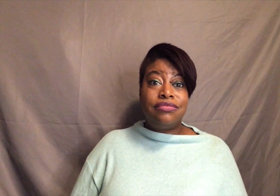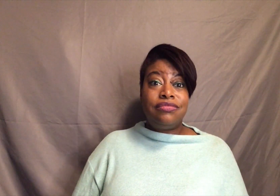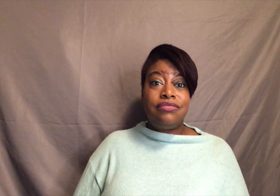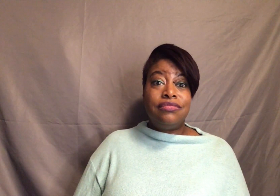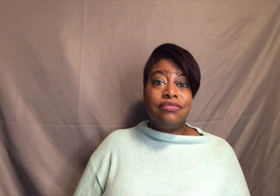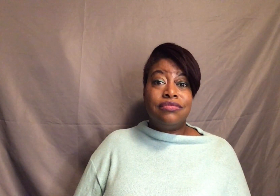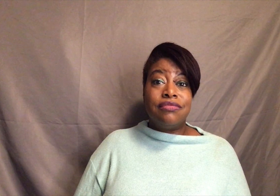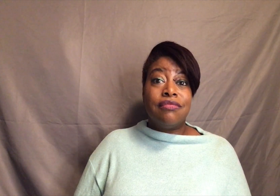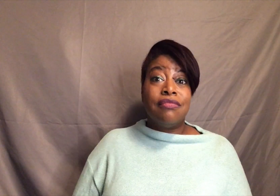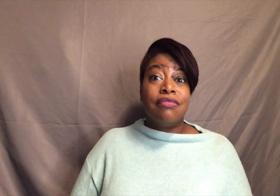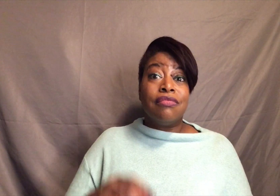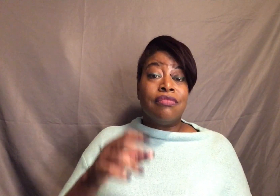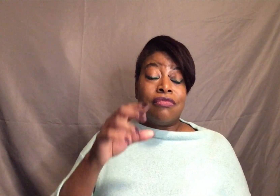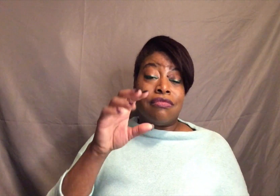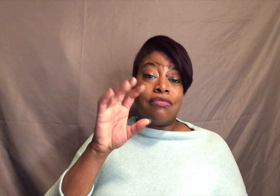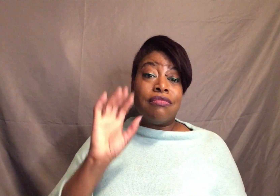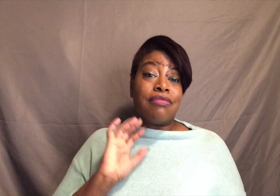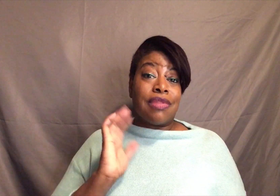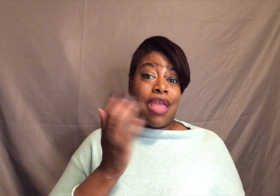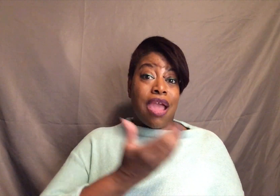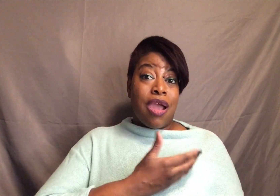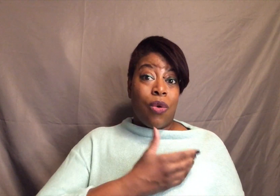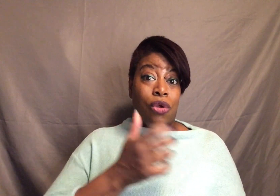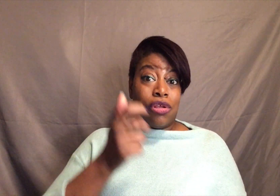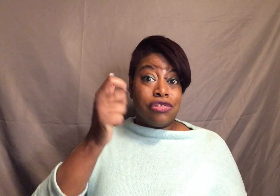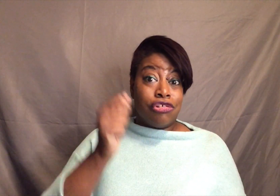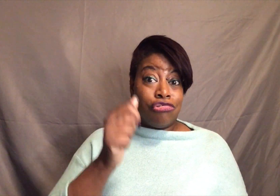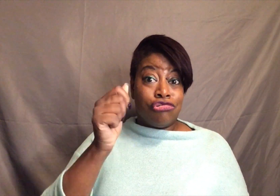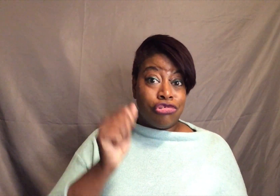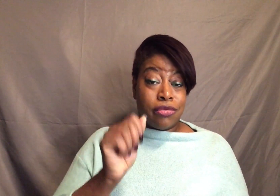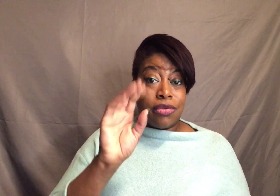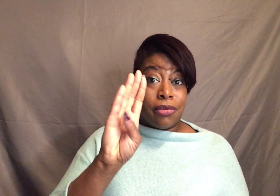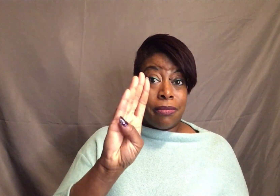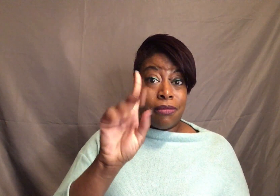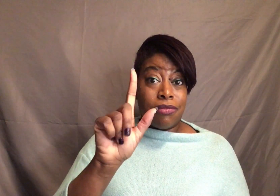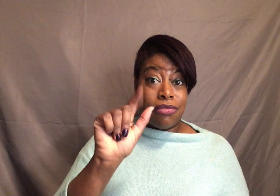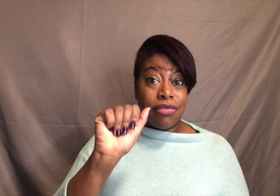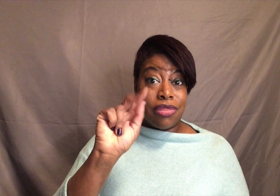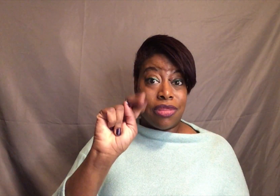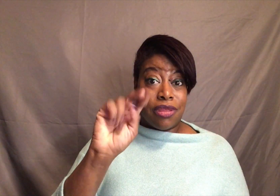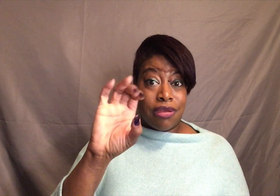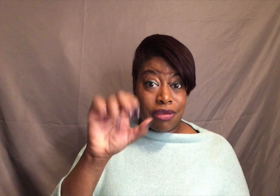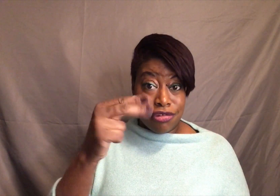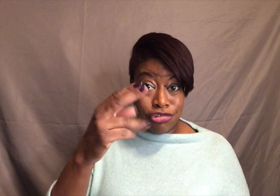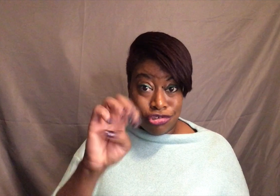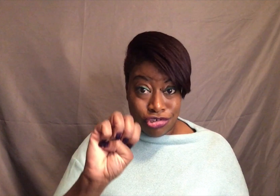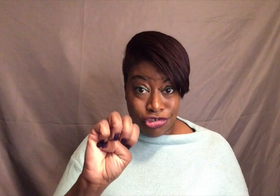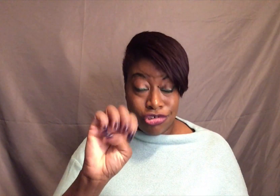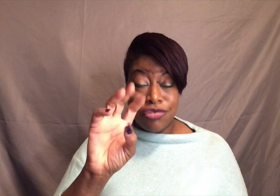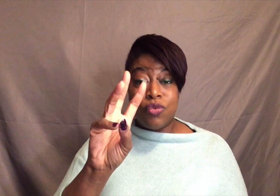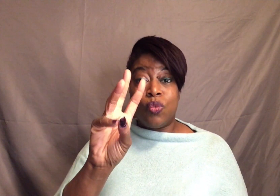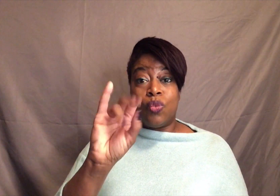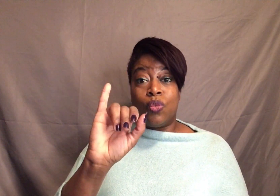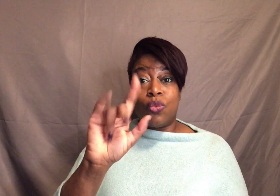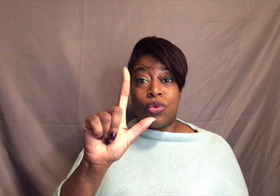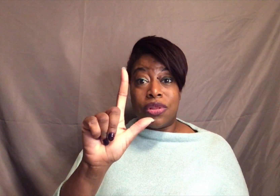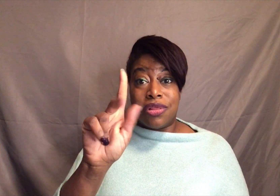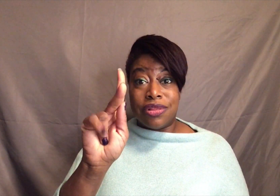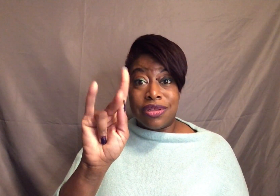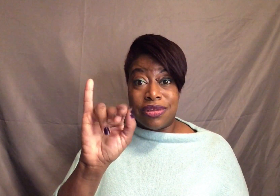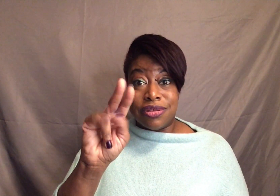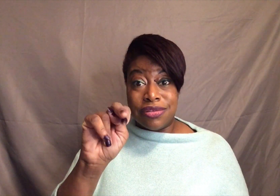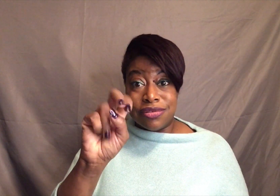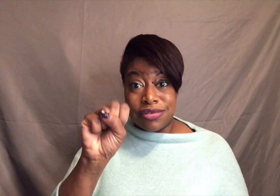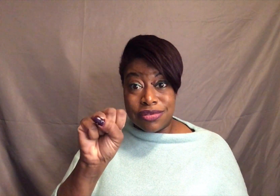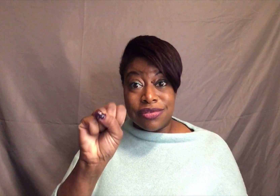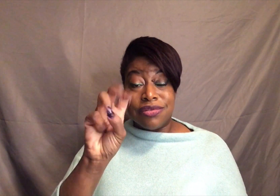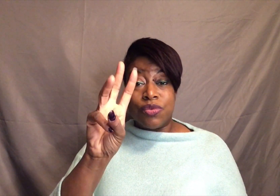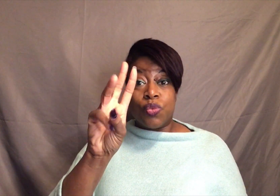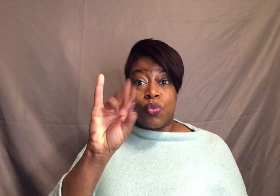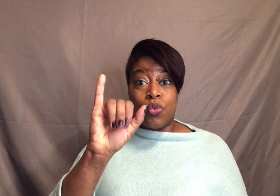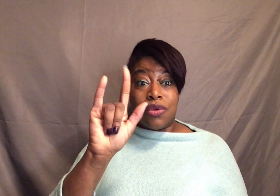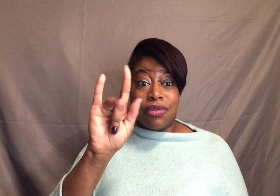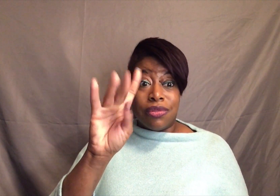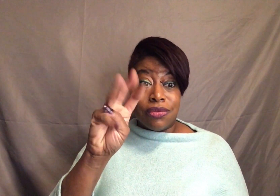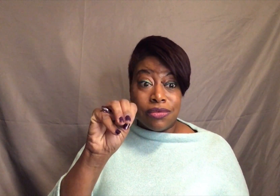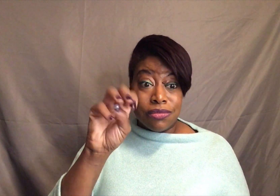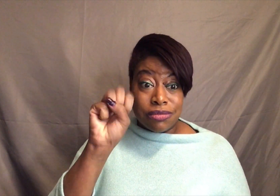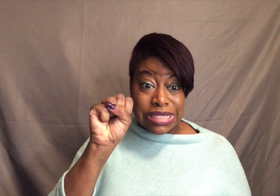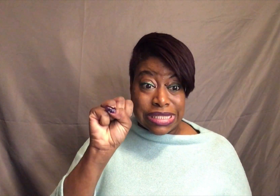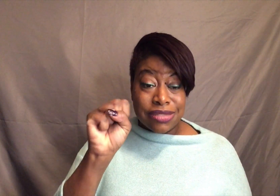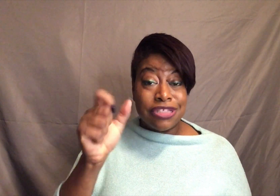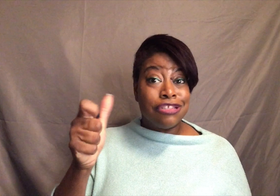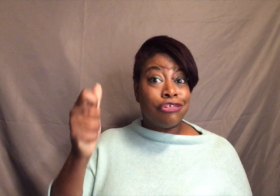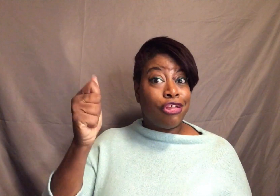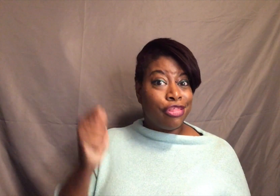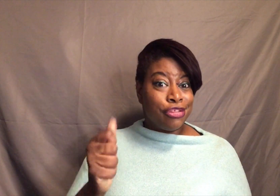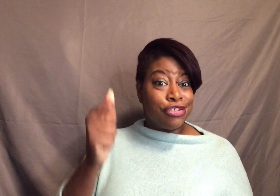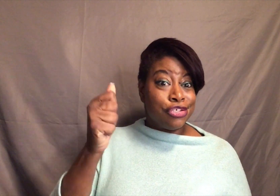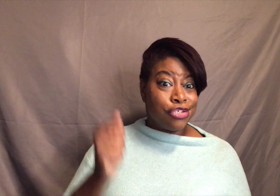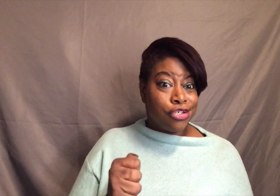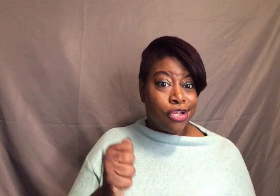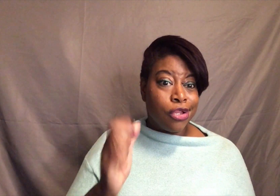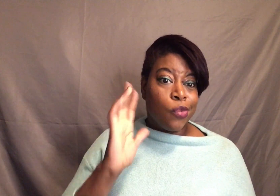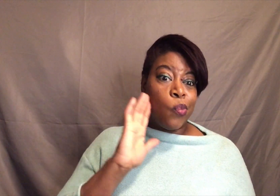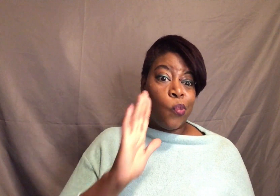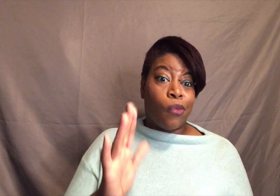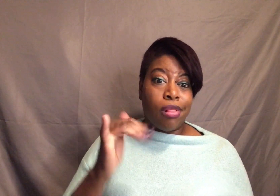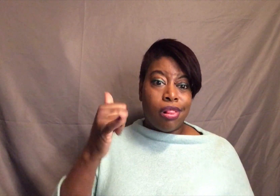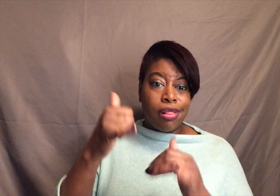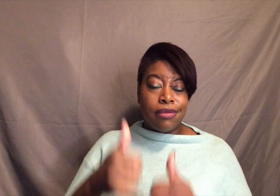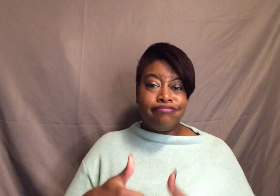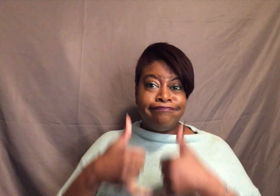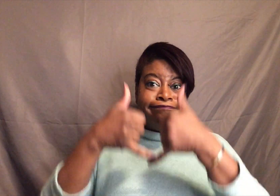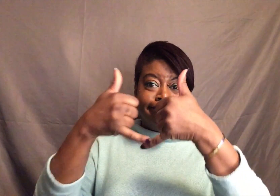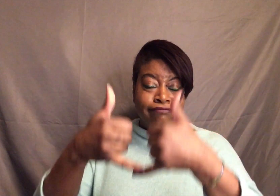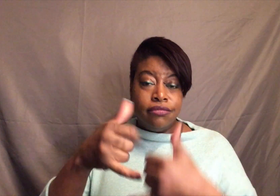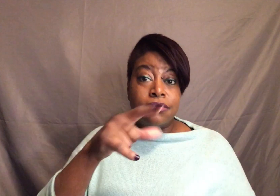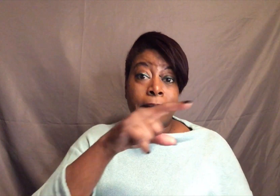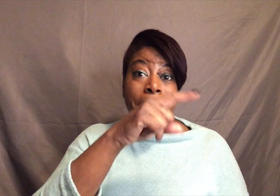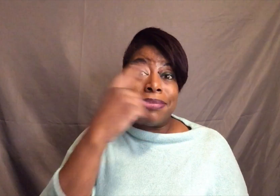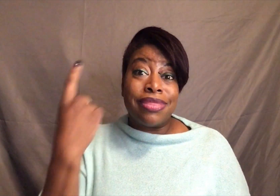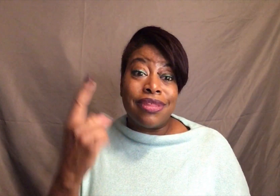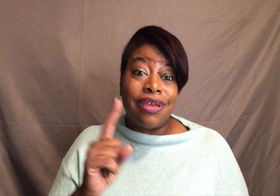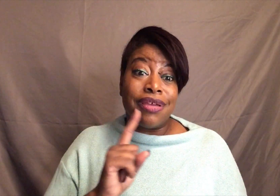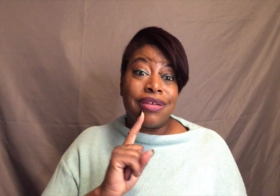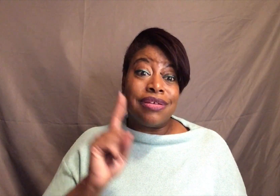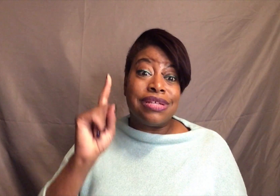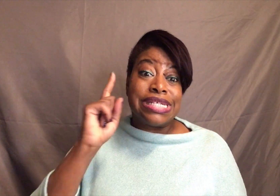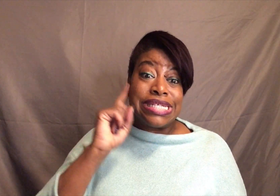Our scholarship, the Blanche Wilkins Williams Scholarship will be rewarded to a BlackDeaf,